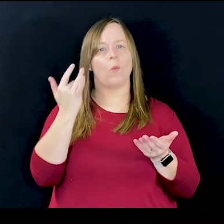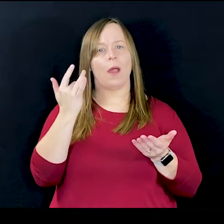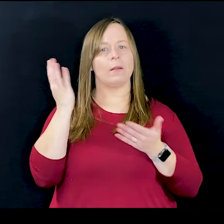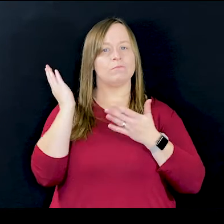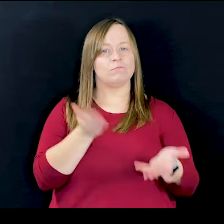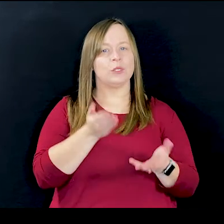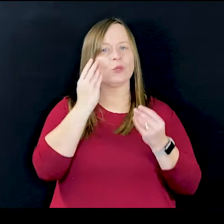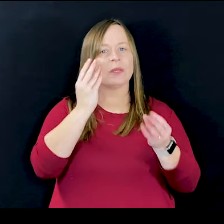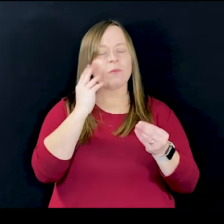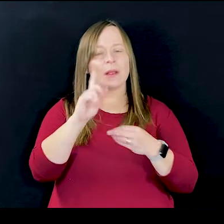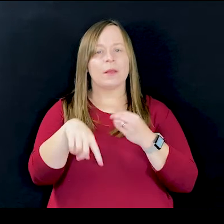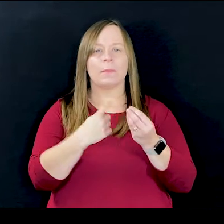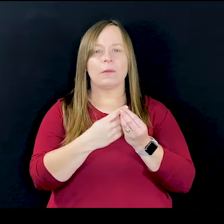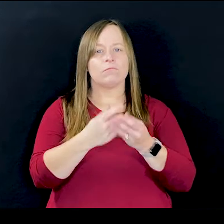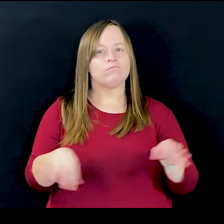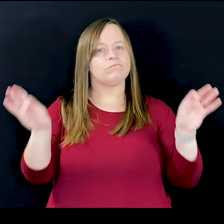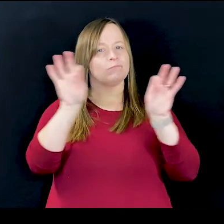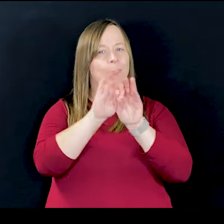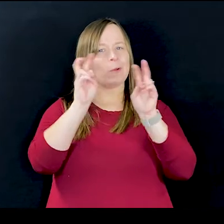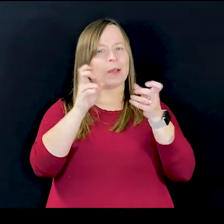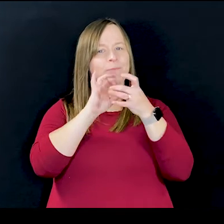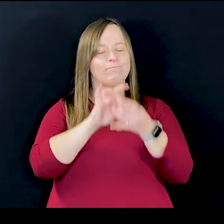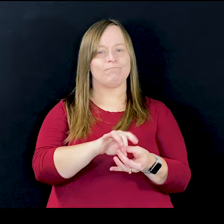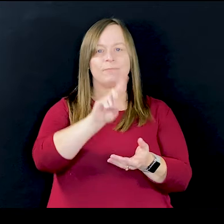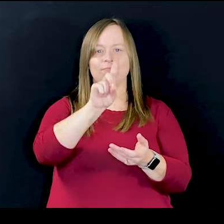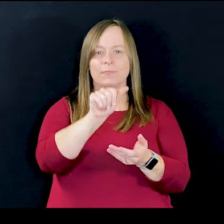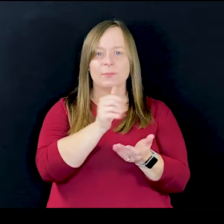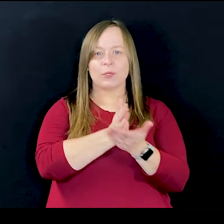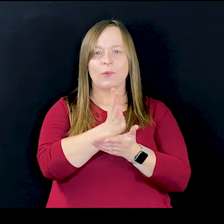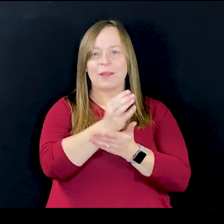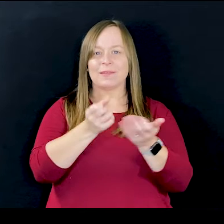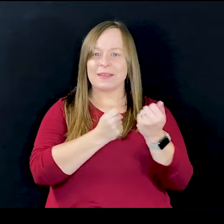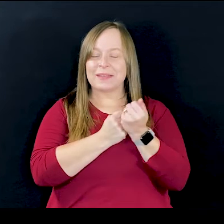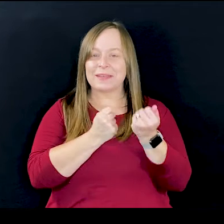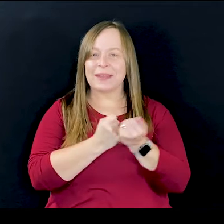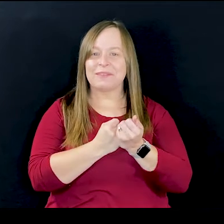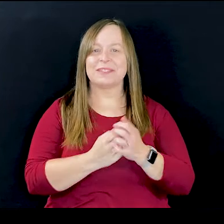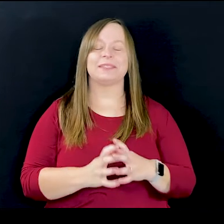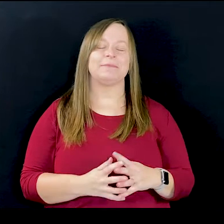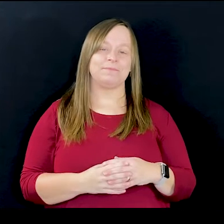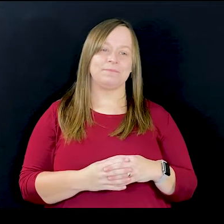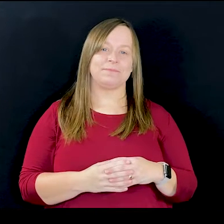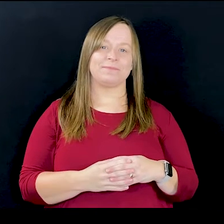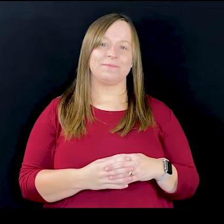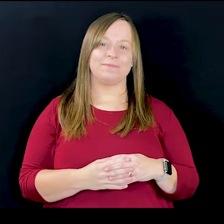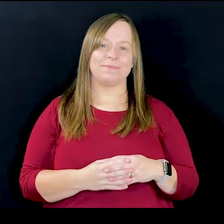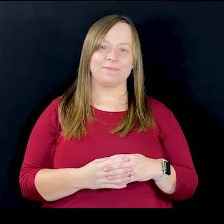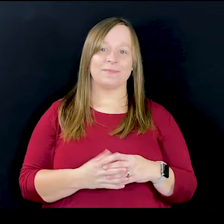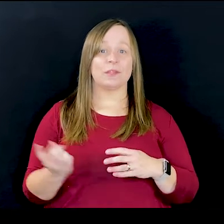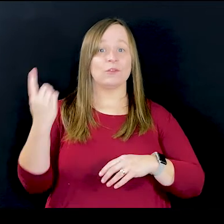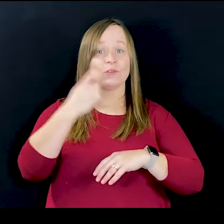We are here to bring you information on the most relevant topics regarding disability rights and advocacy.